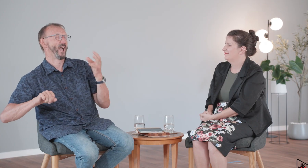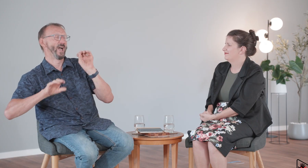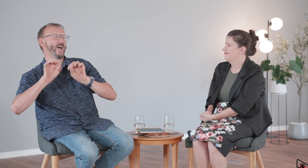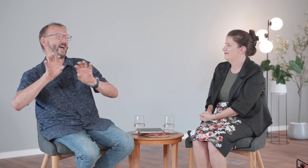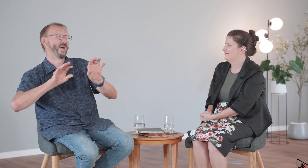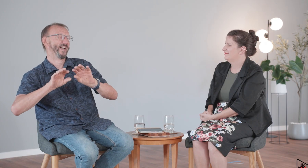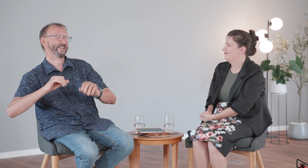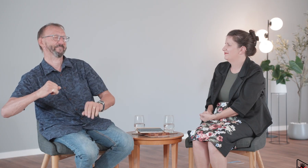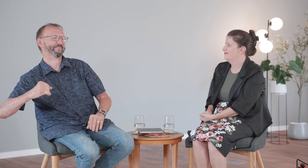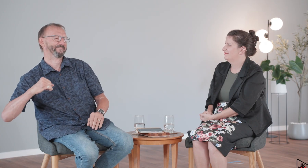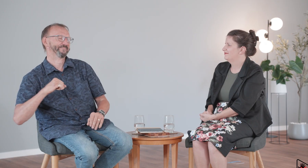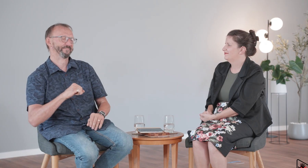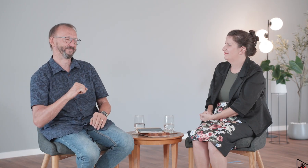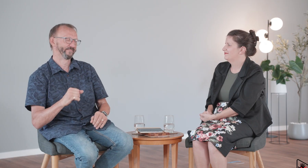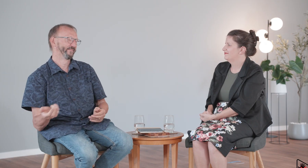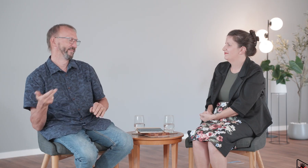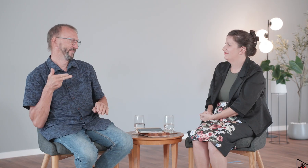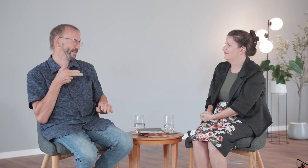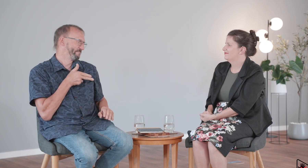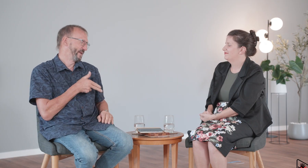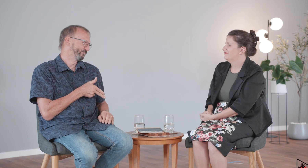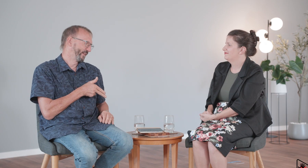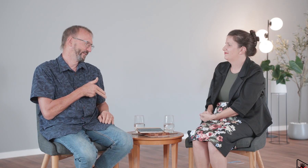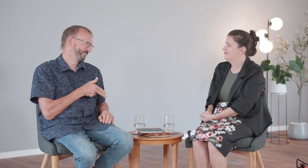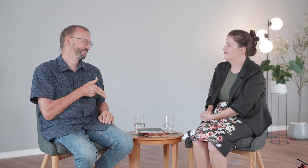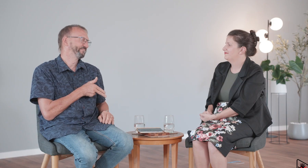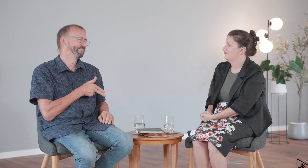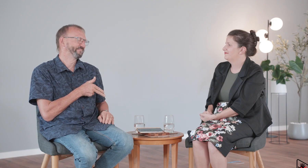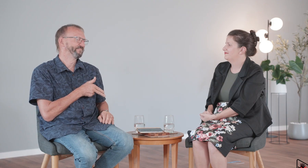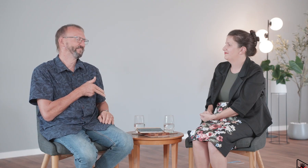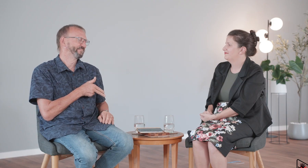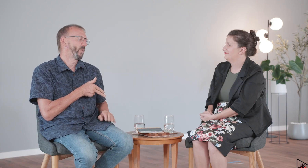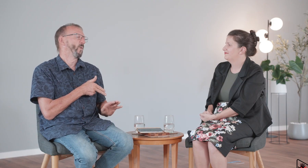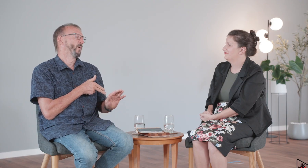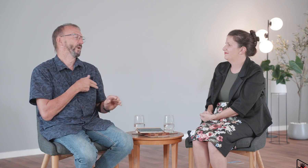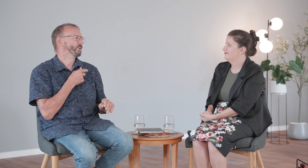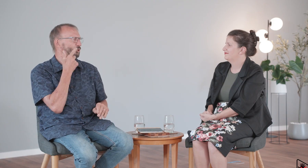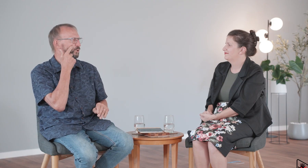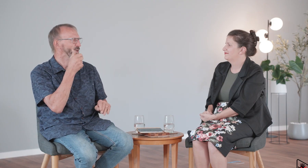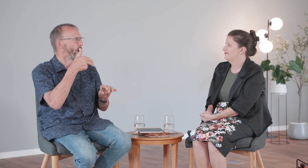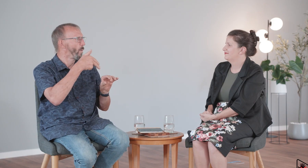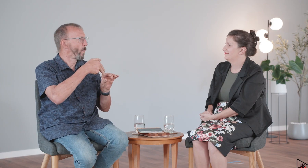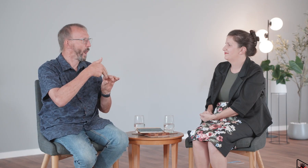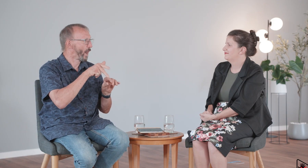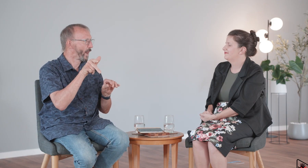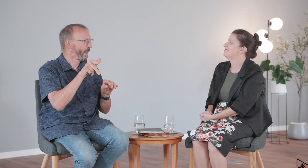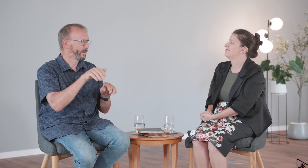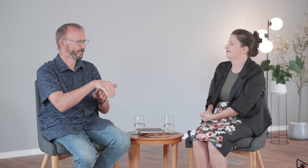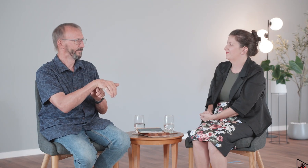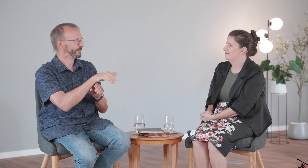So I opened the door, the horn went off again. Then I closed it, went to fill up the petrol,